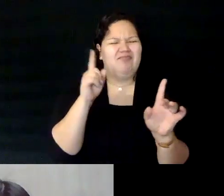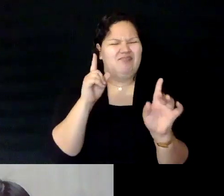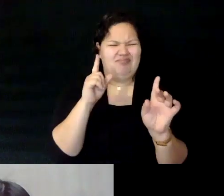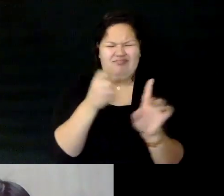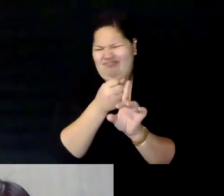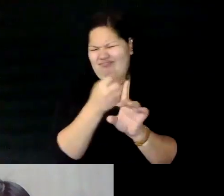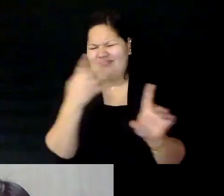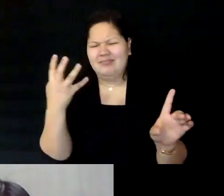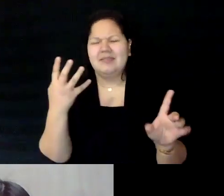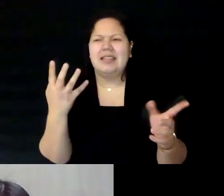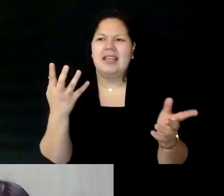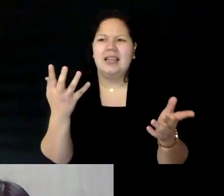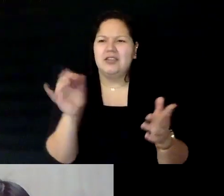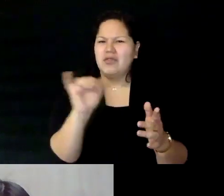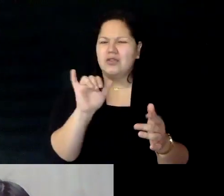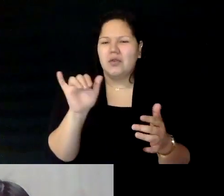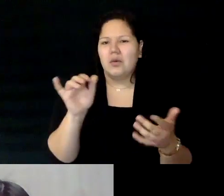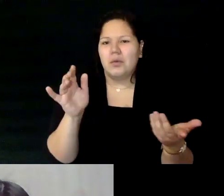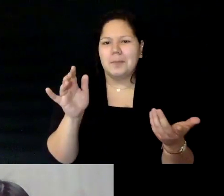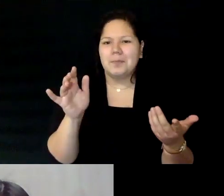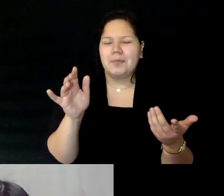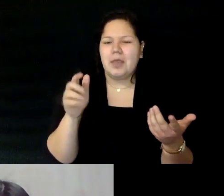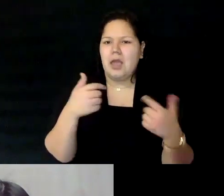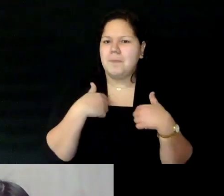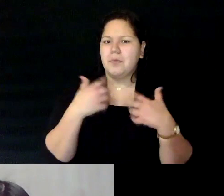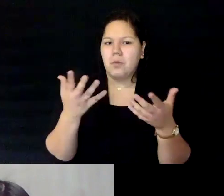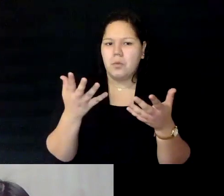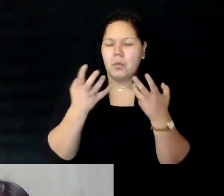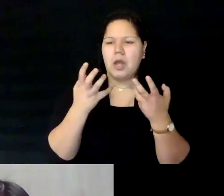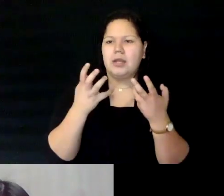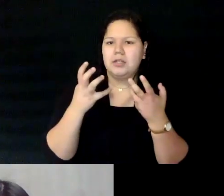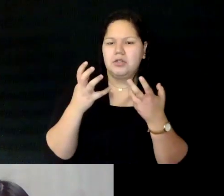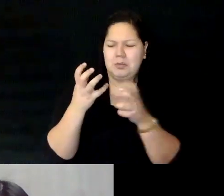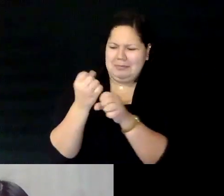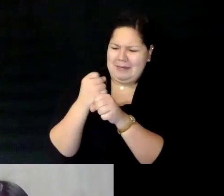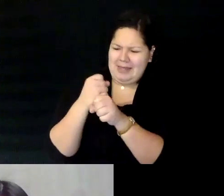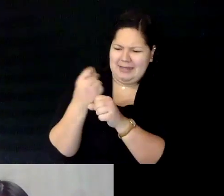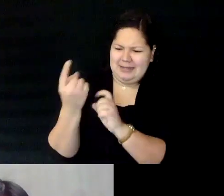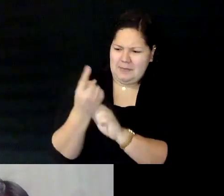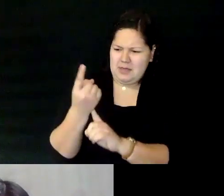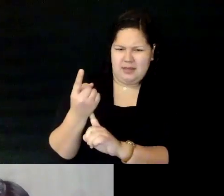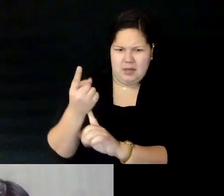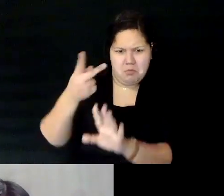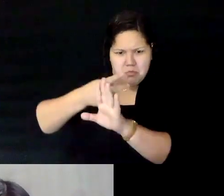it's just also wanting to create something that has, create a piece that has a lot of different